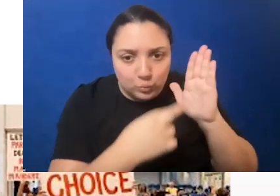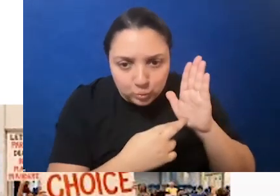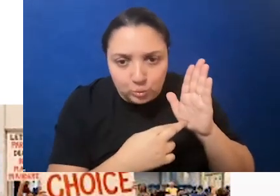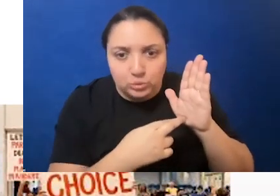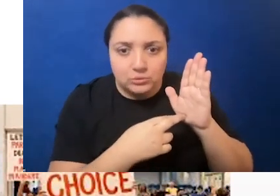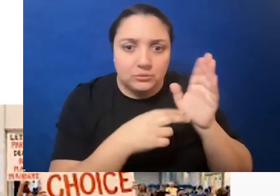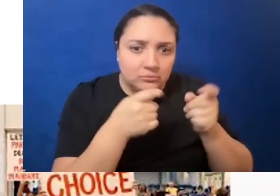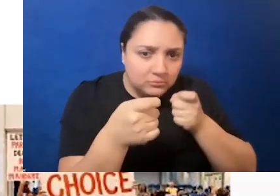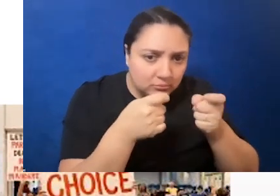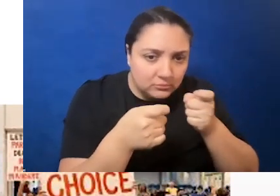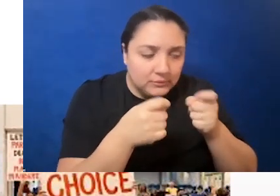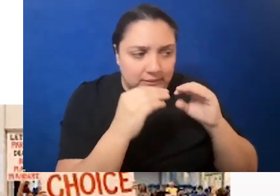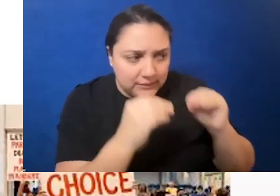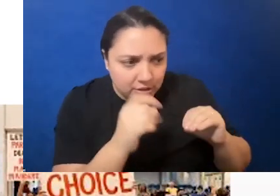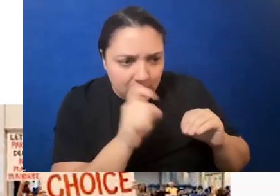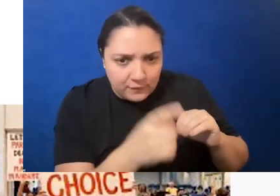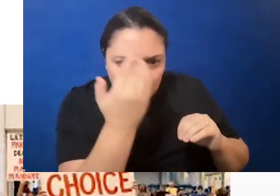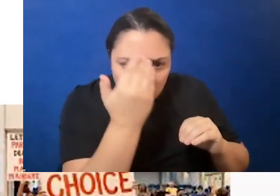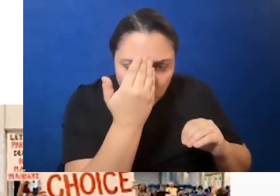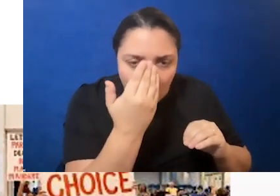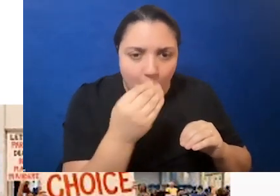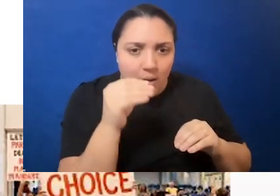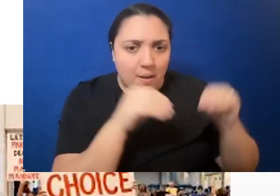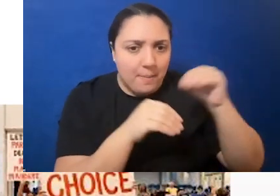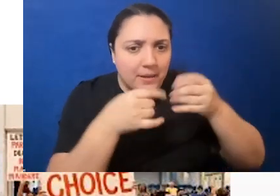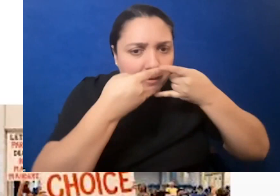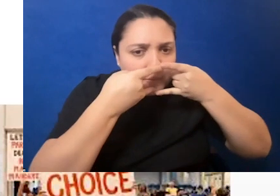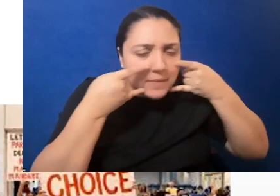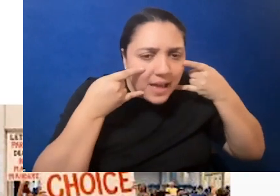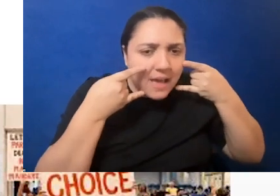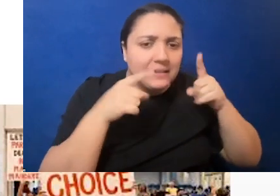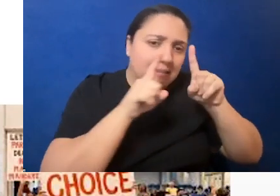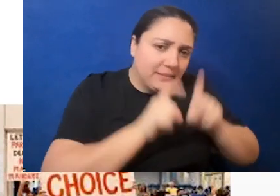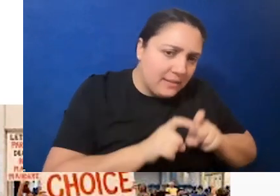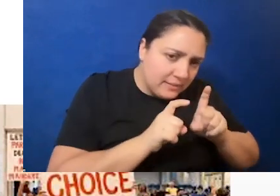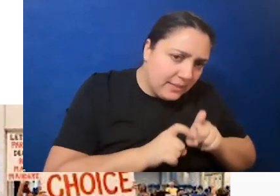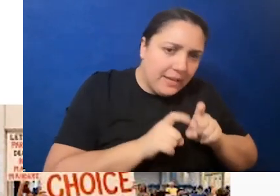EDUCATED. LEARNING THE REGULATIONS AND TEACHING THE KIDS WHAT THEY TO